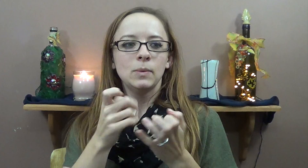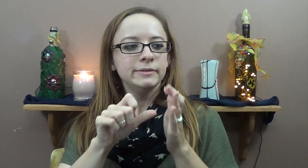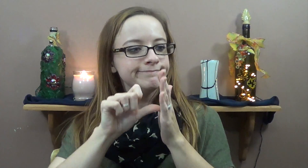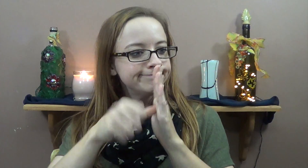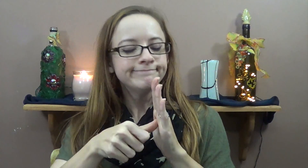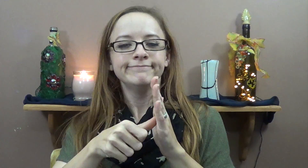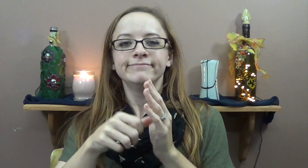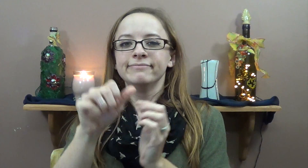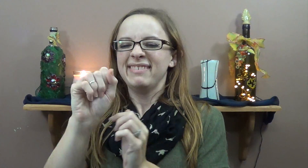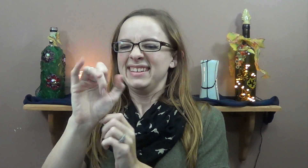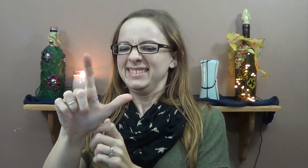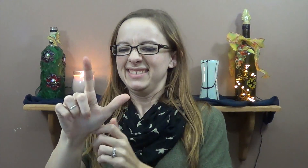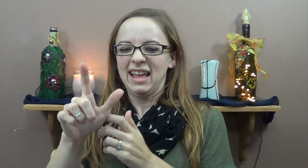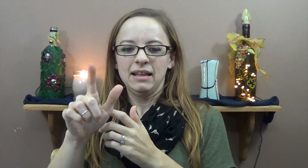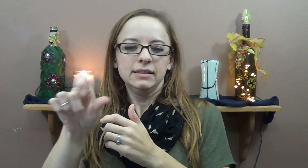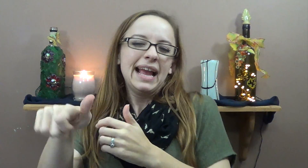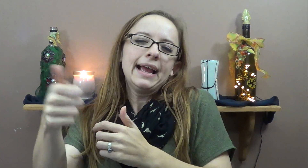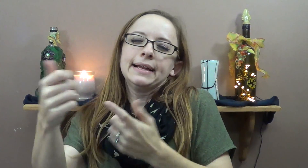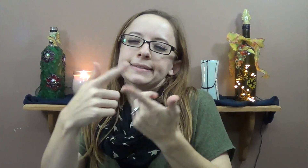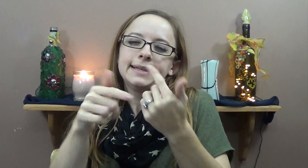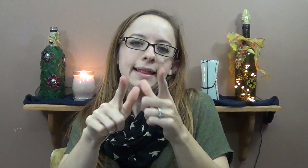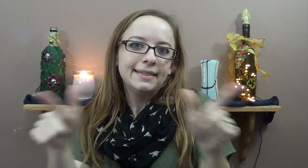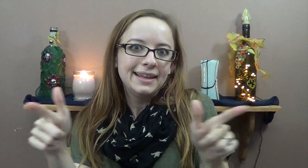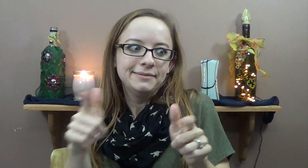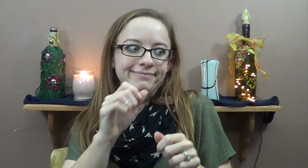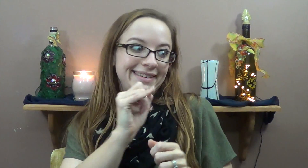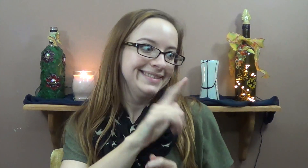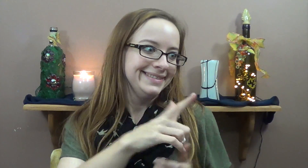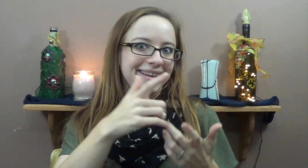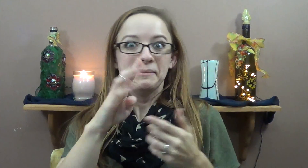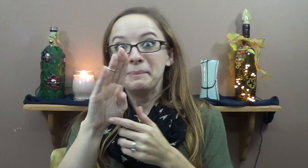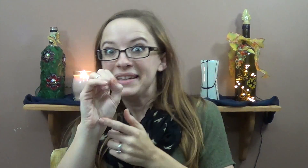First and foremost I want to you know...